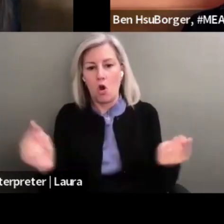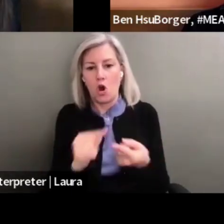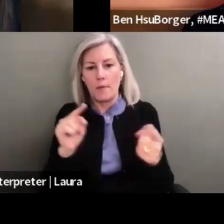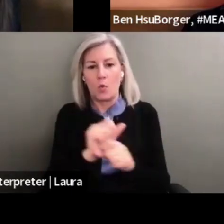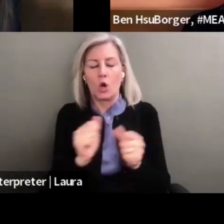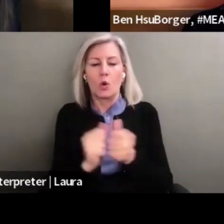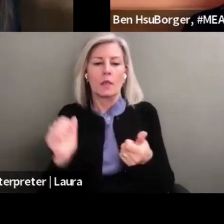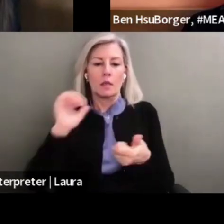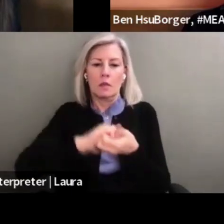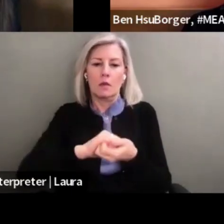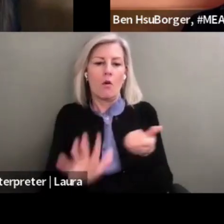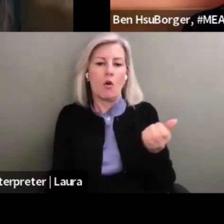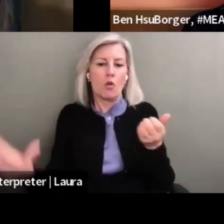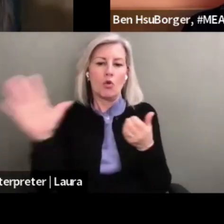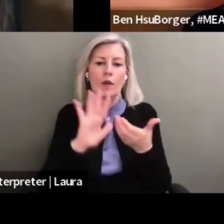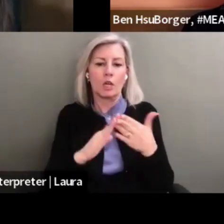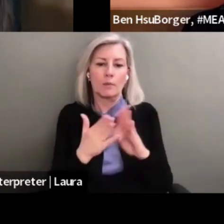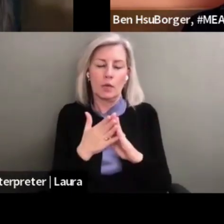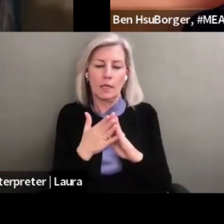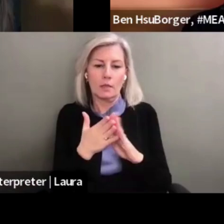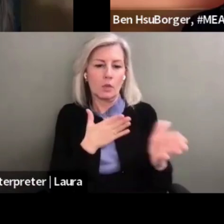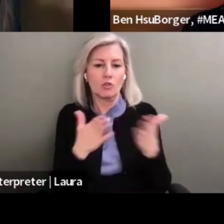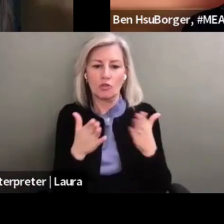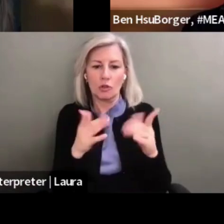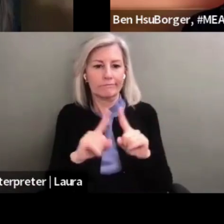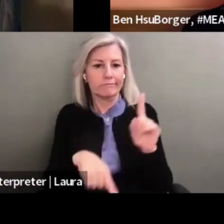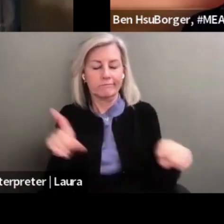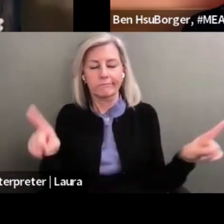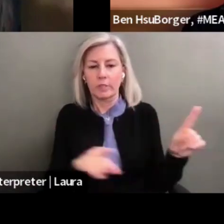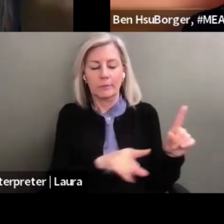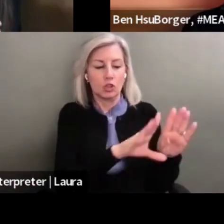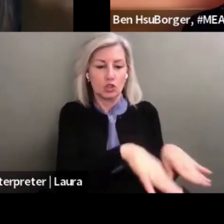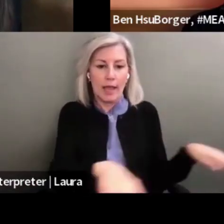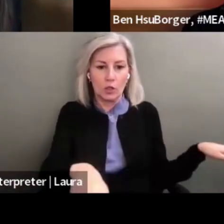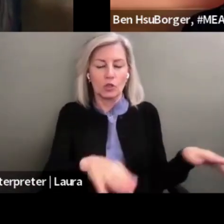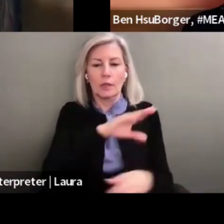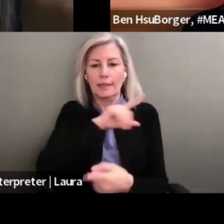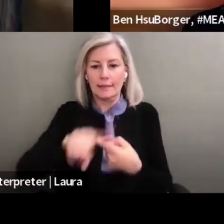so that hopefully we can mitigate and work with partners all across the community